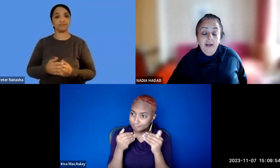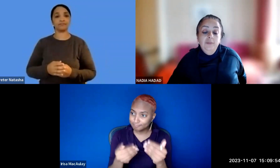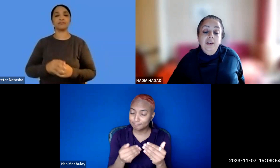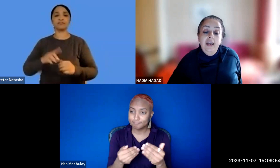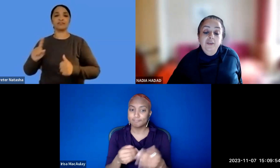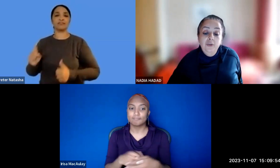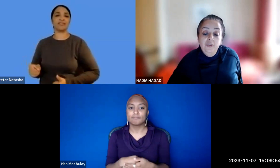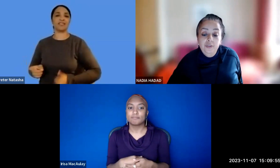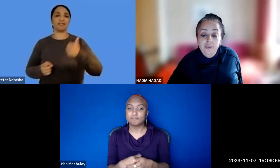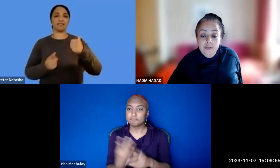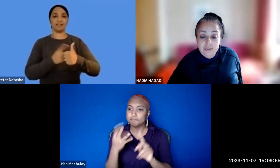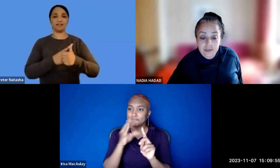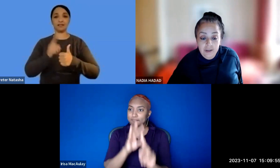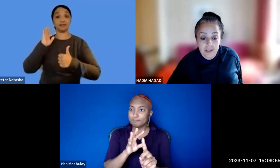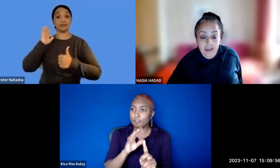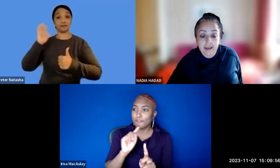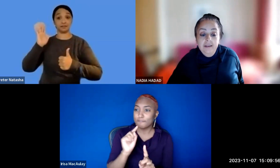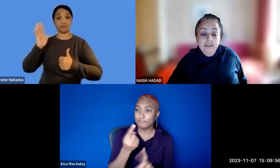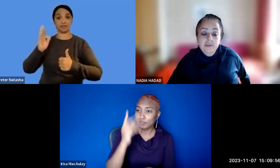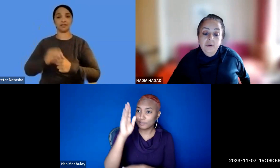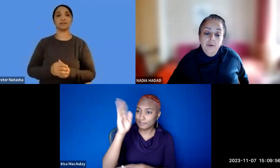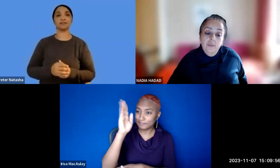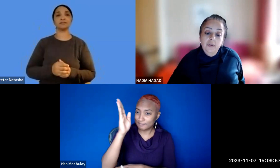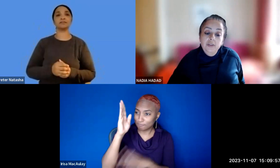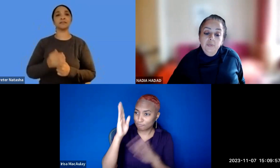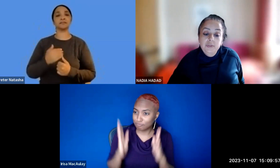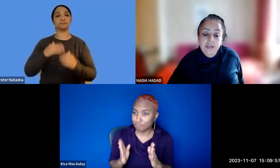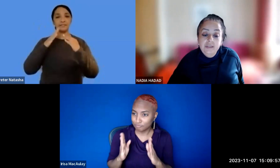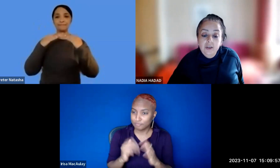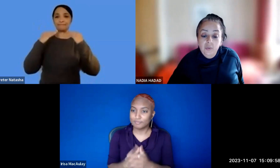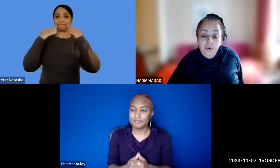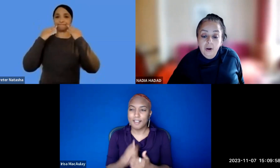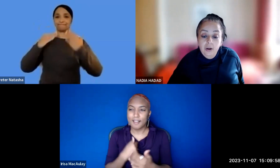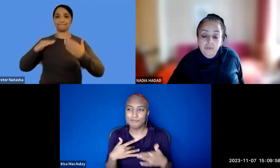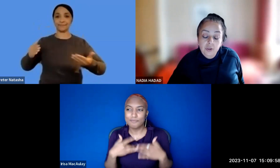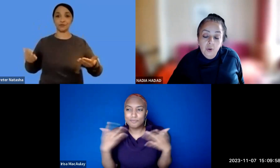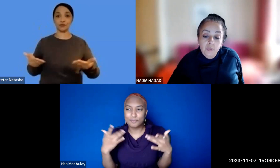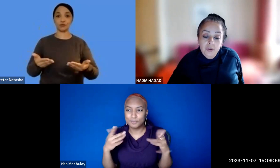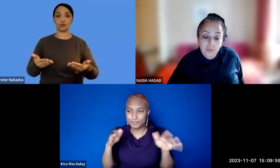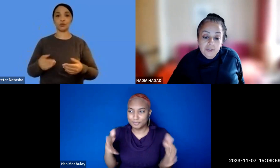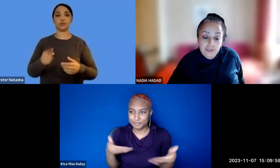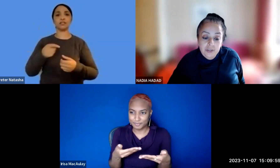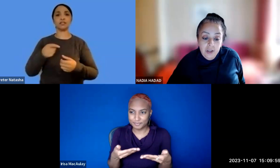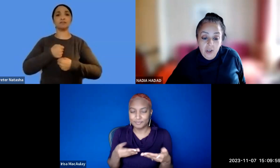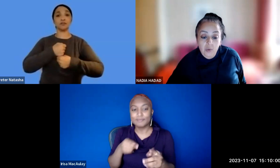that I'm delighted to introduce and is presenting on behalf of the European Commission.